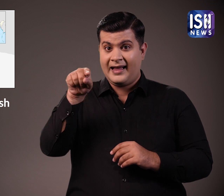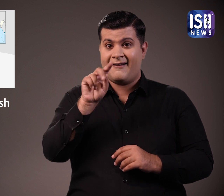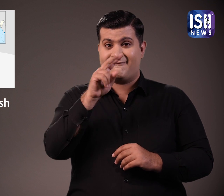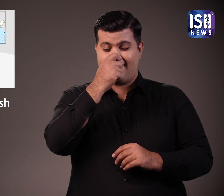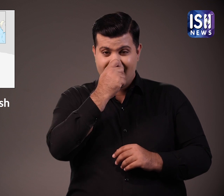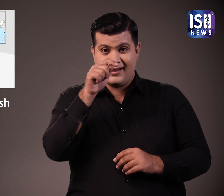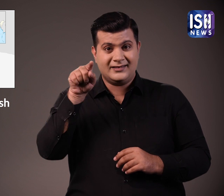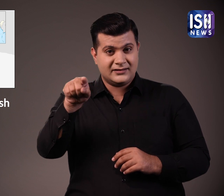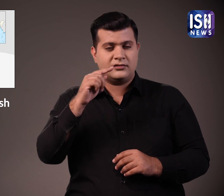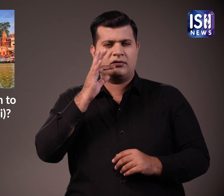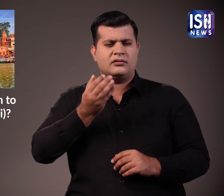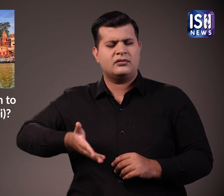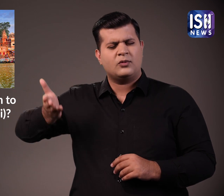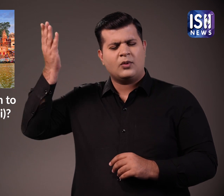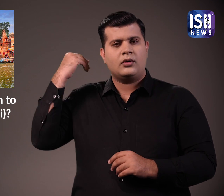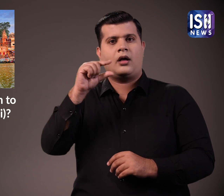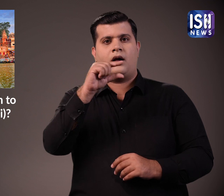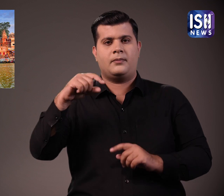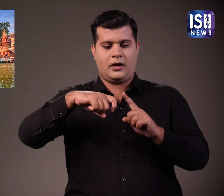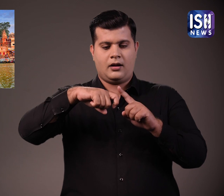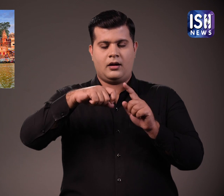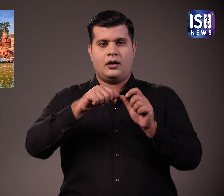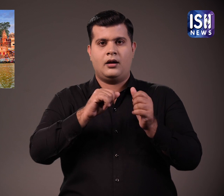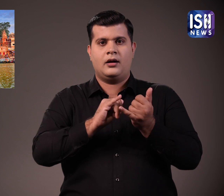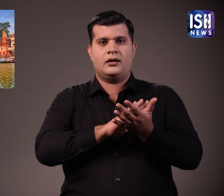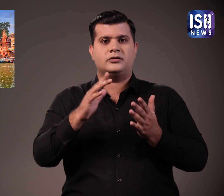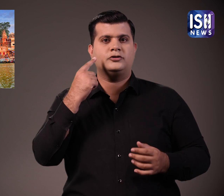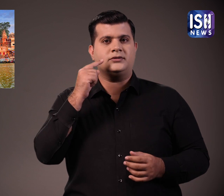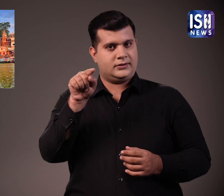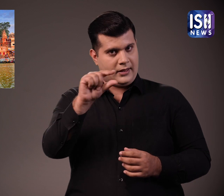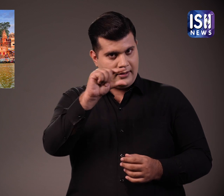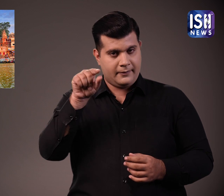Varanasi was earlier known as Kashi.